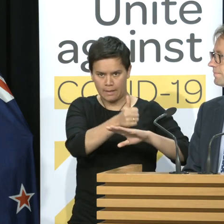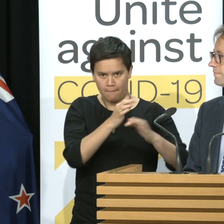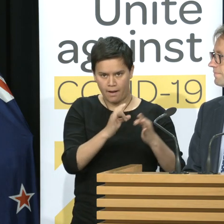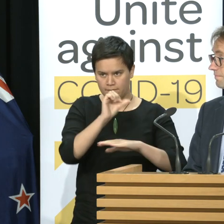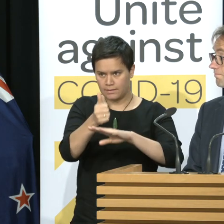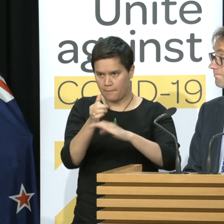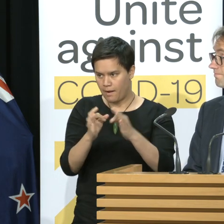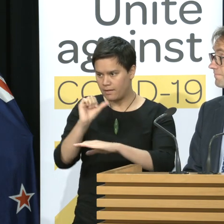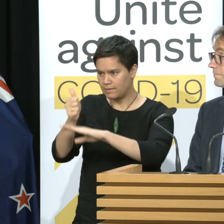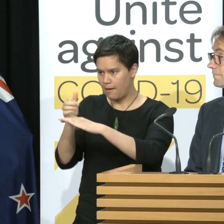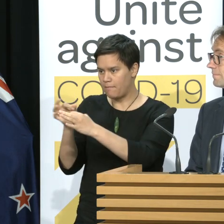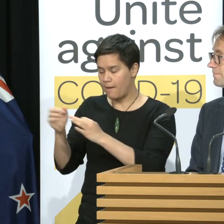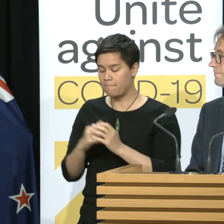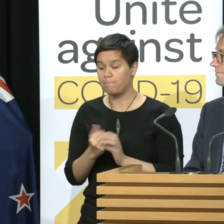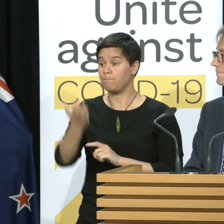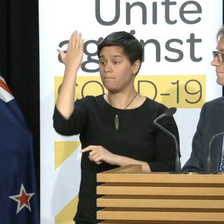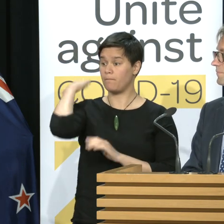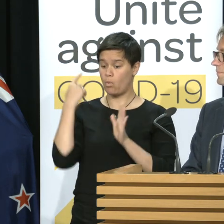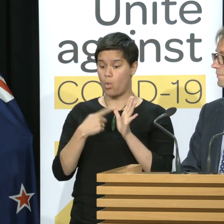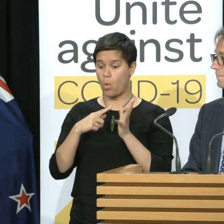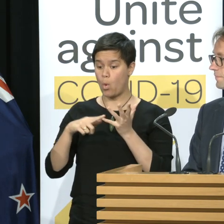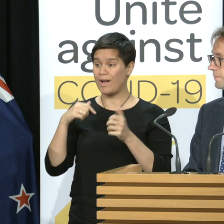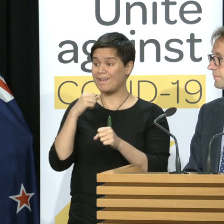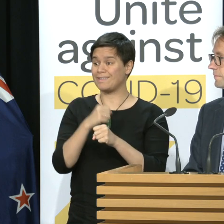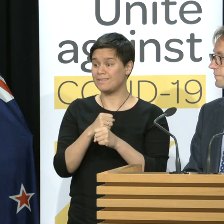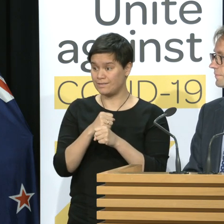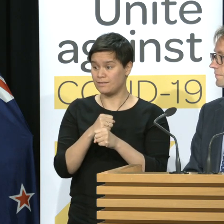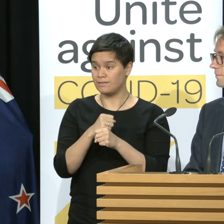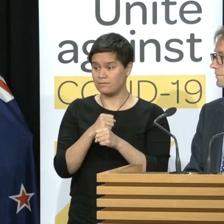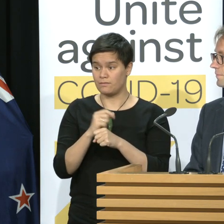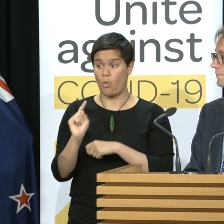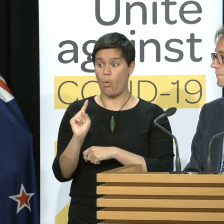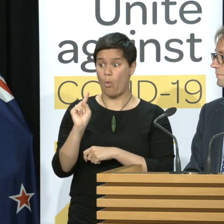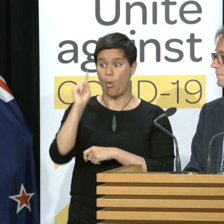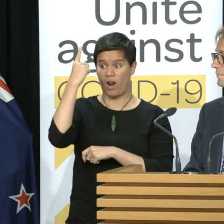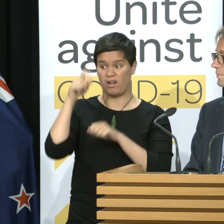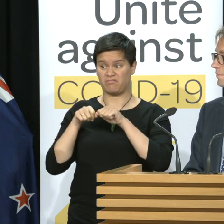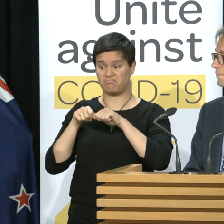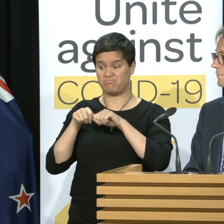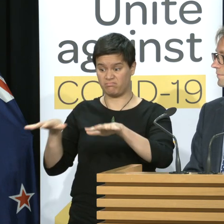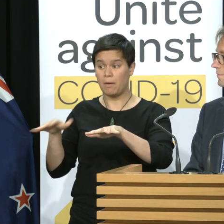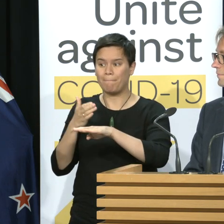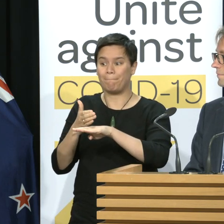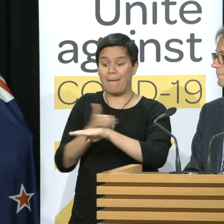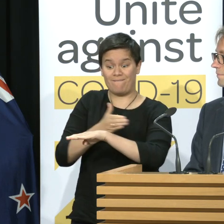looking at doing some simulations if you like to test our contact tracing systems.